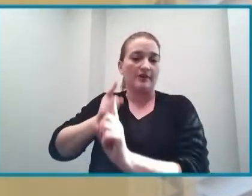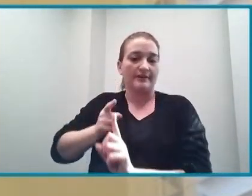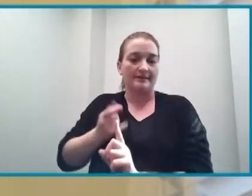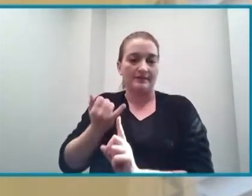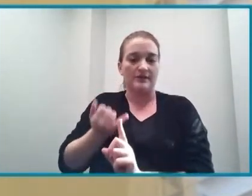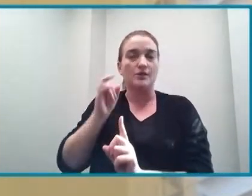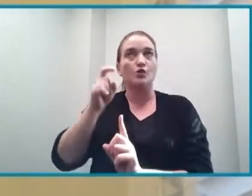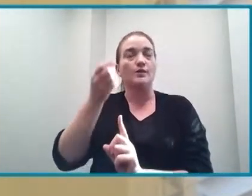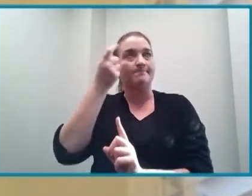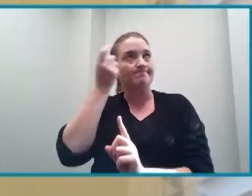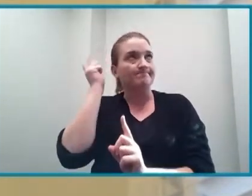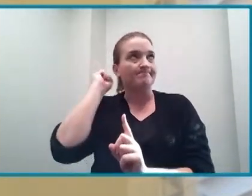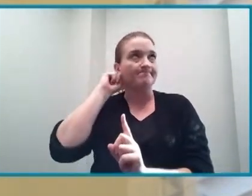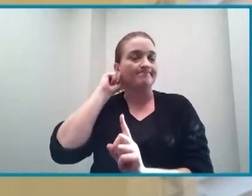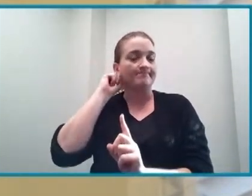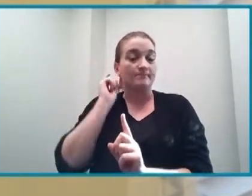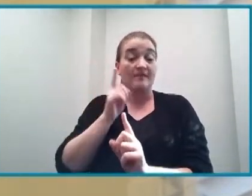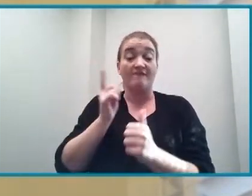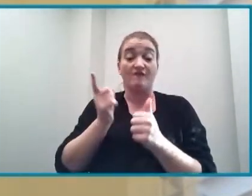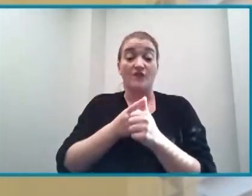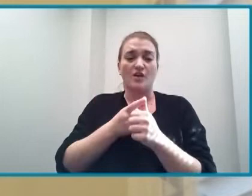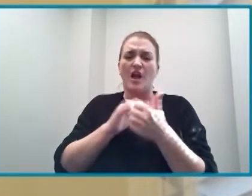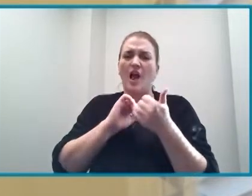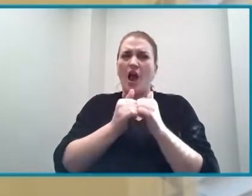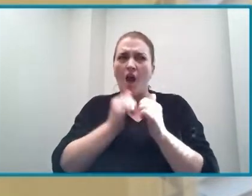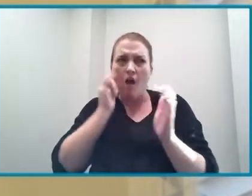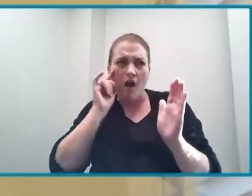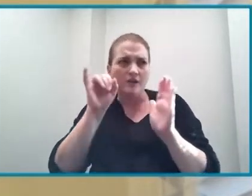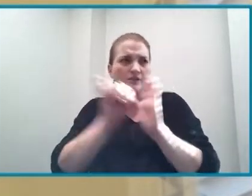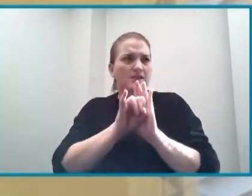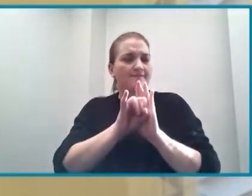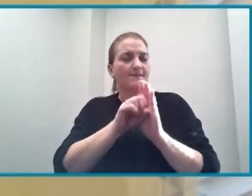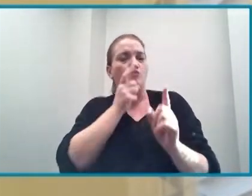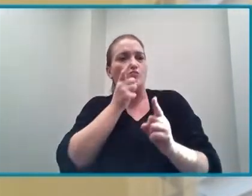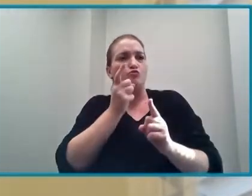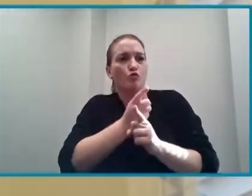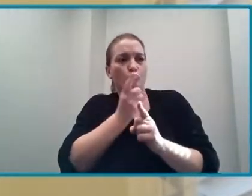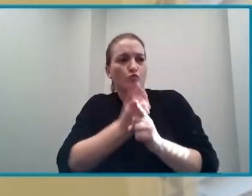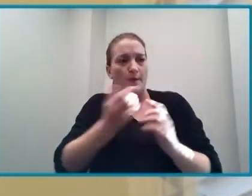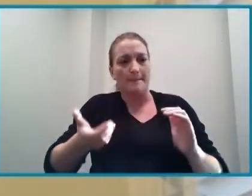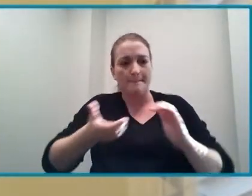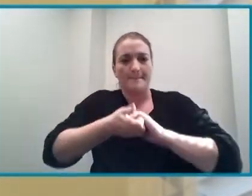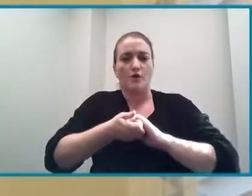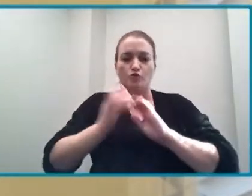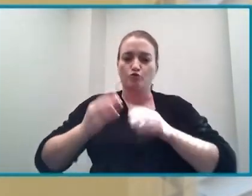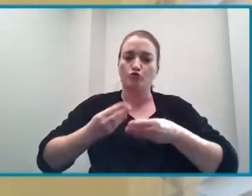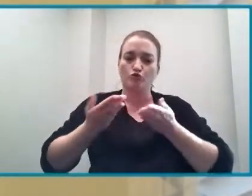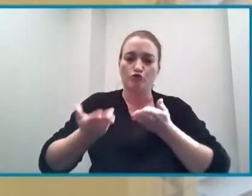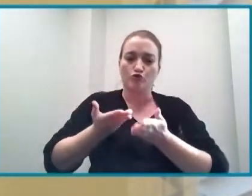how to identify the right partner to most effectively serve your community. And secondly, how to bridge cultural divides,